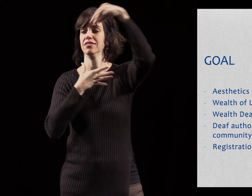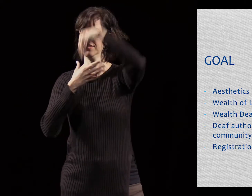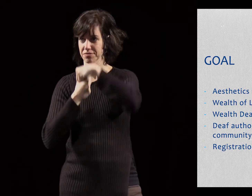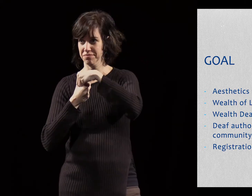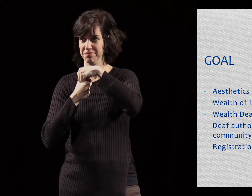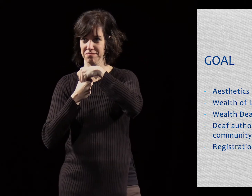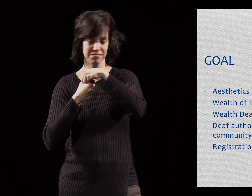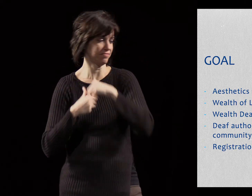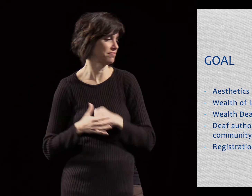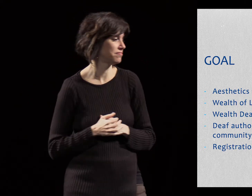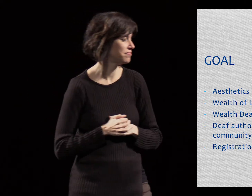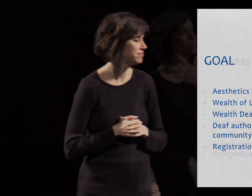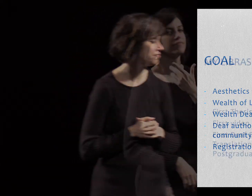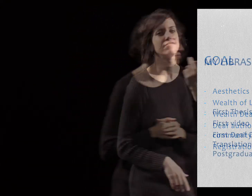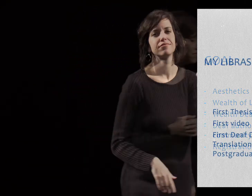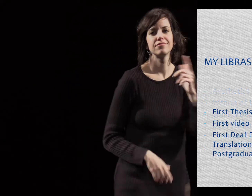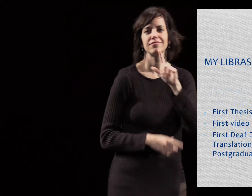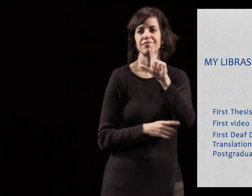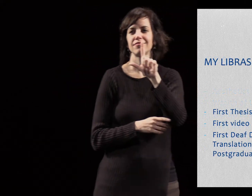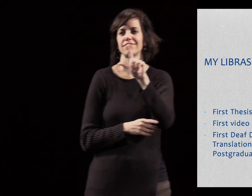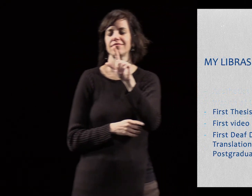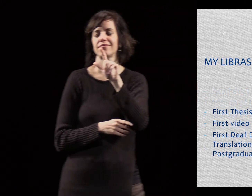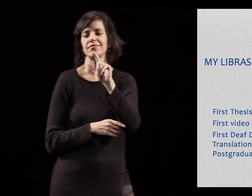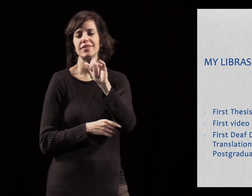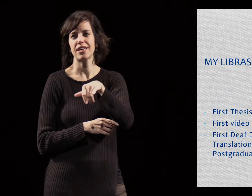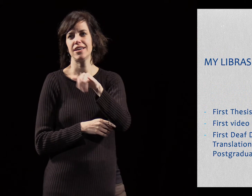There's so many different aspects to this.